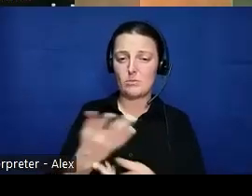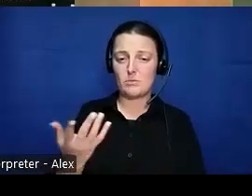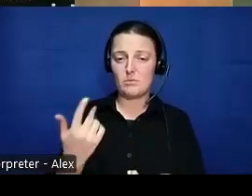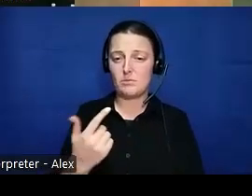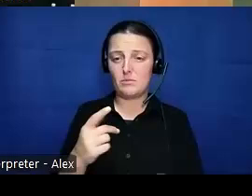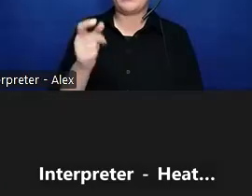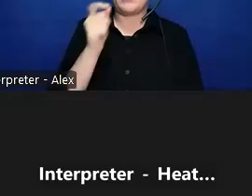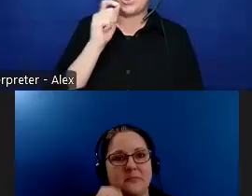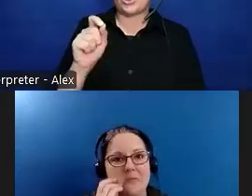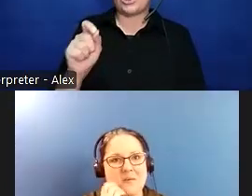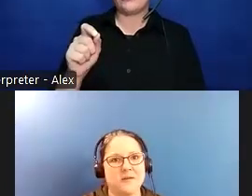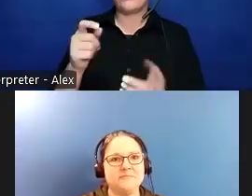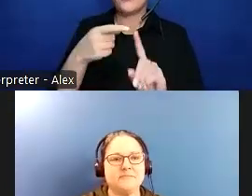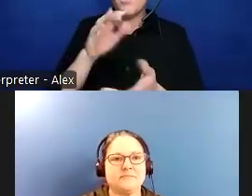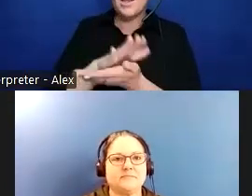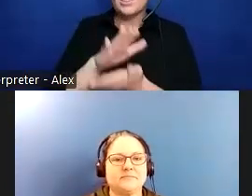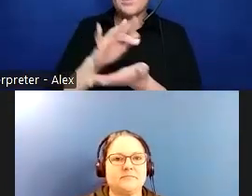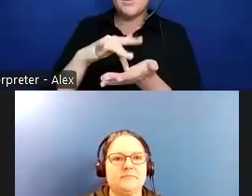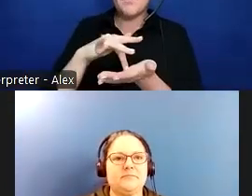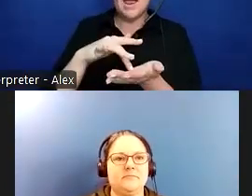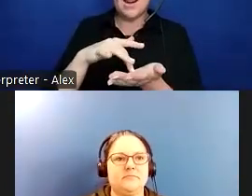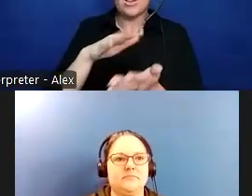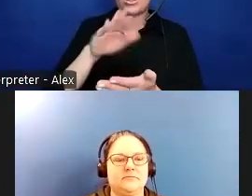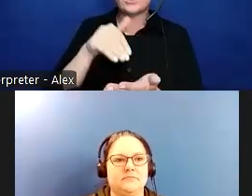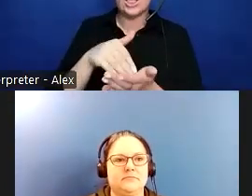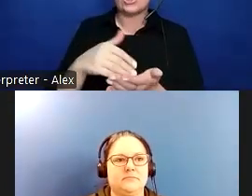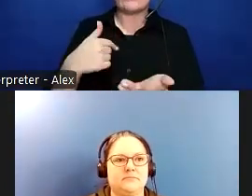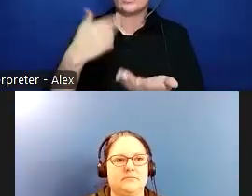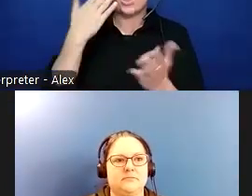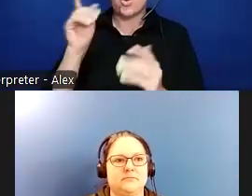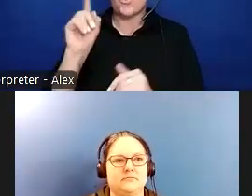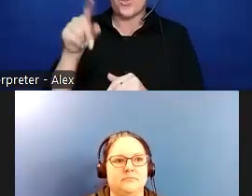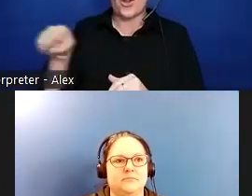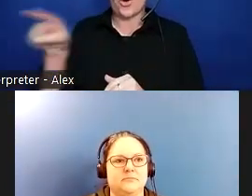right? They may be getting seen in the community. They may be getting seen elsewhere, but I told